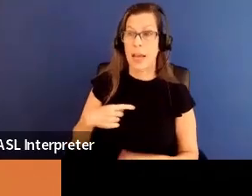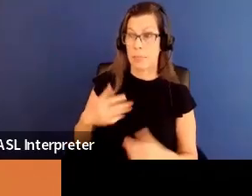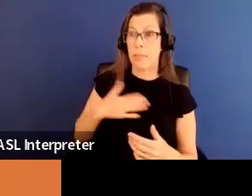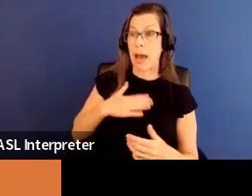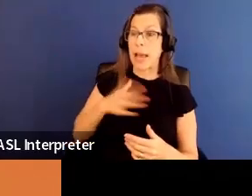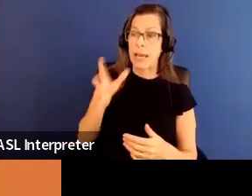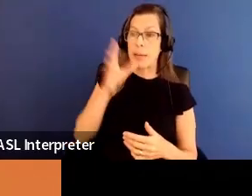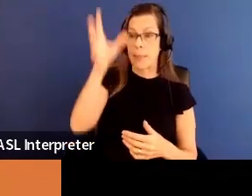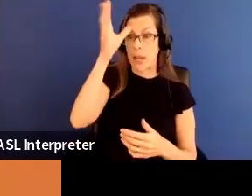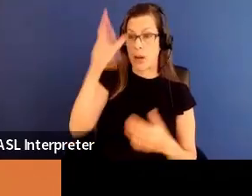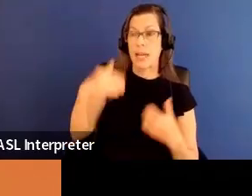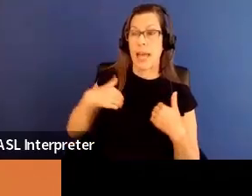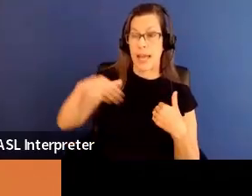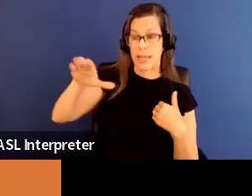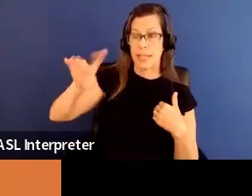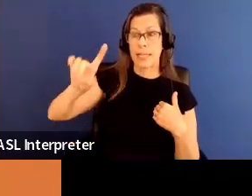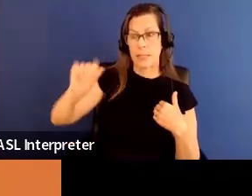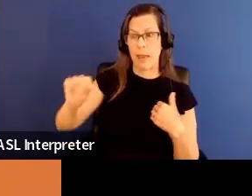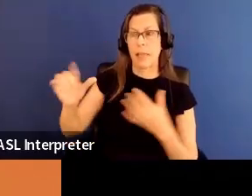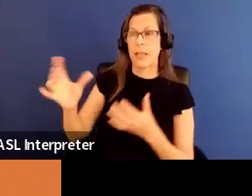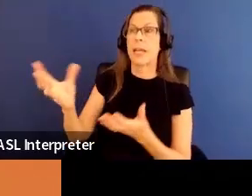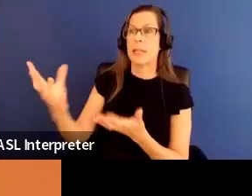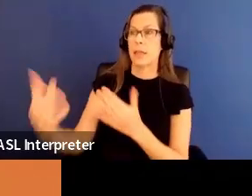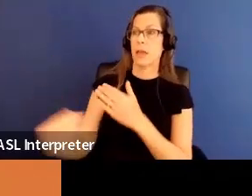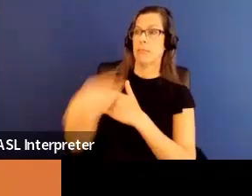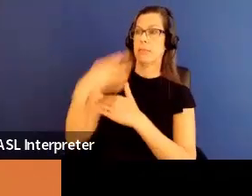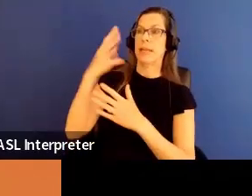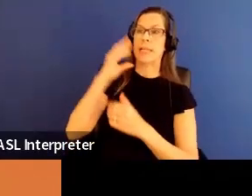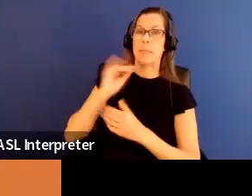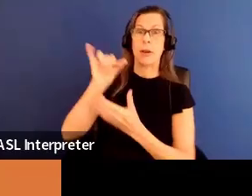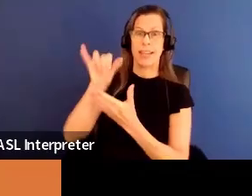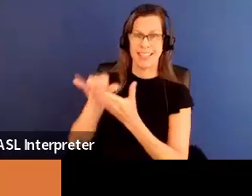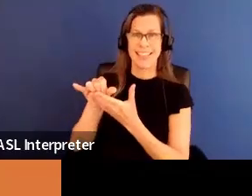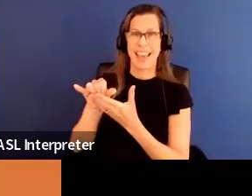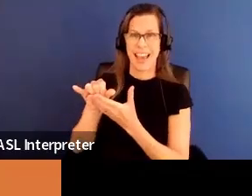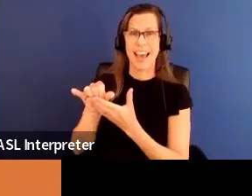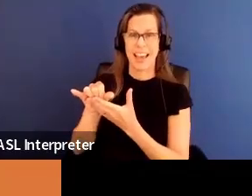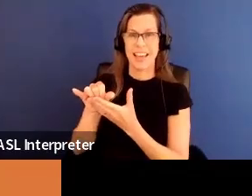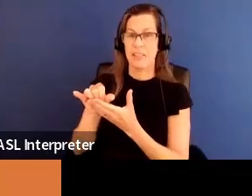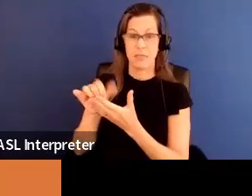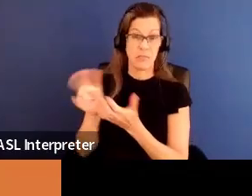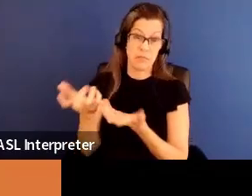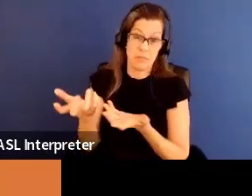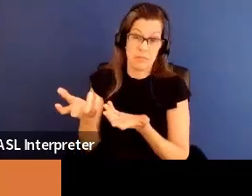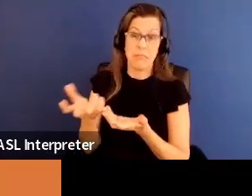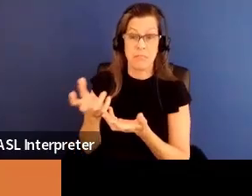shipping your lived or personal or professional experience, excuse me.